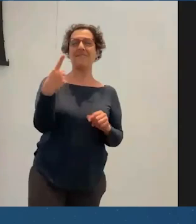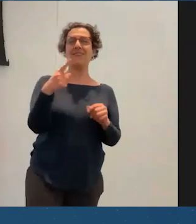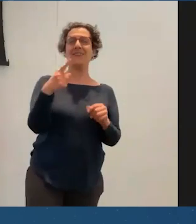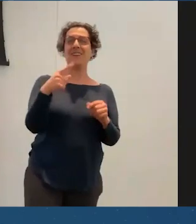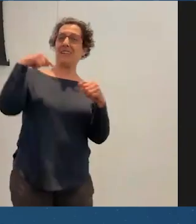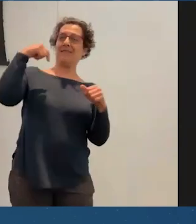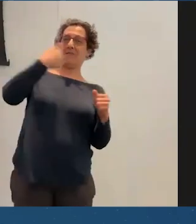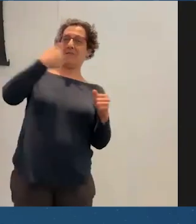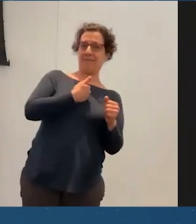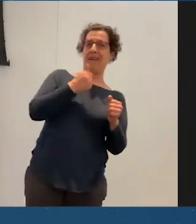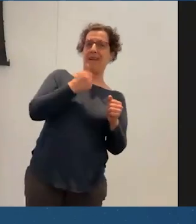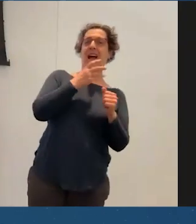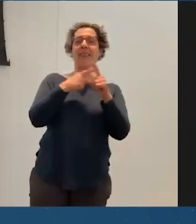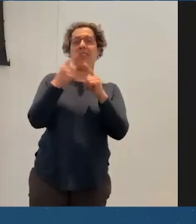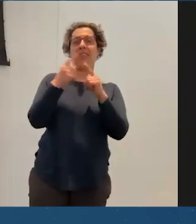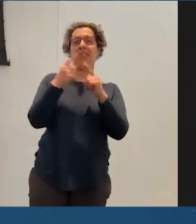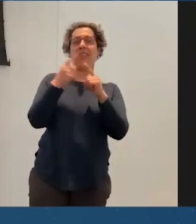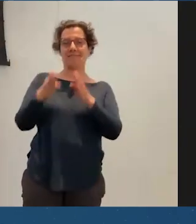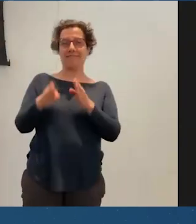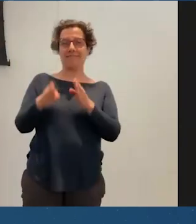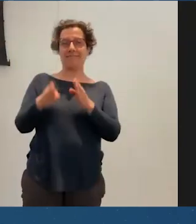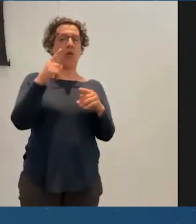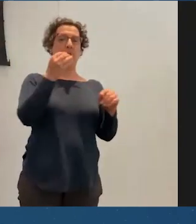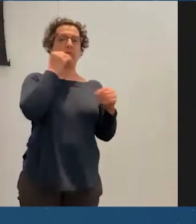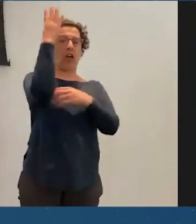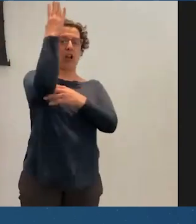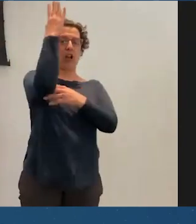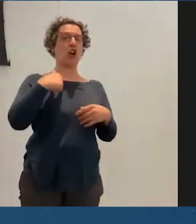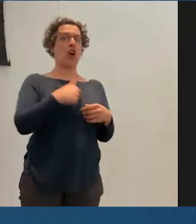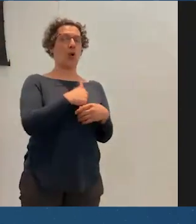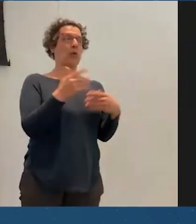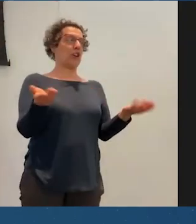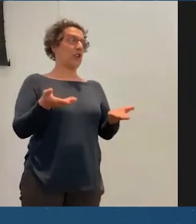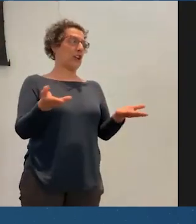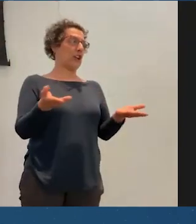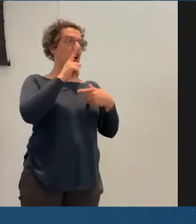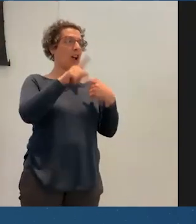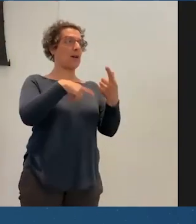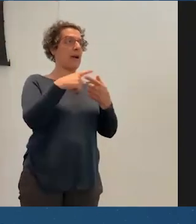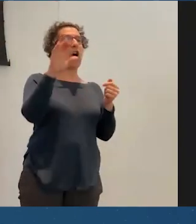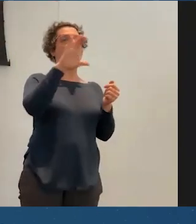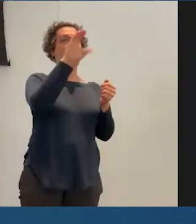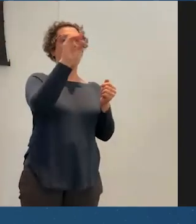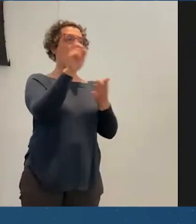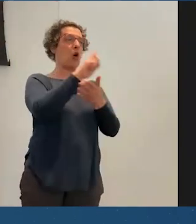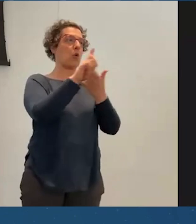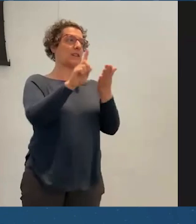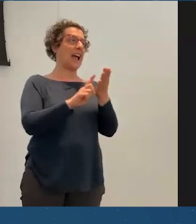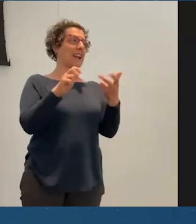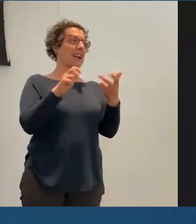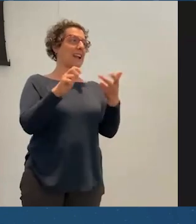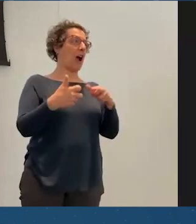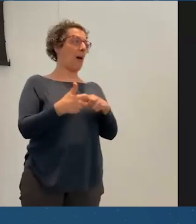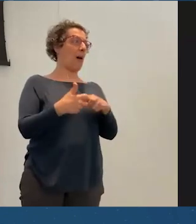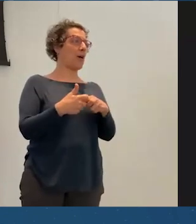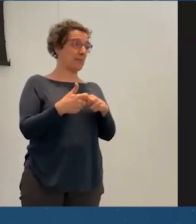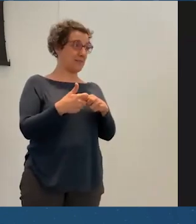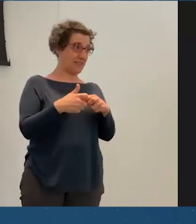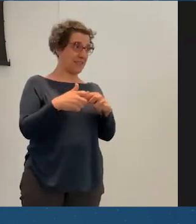Thank you, all, so much for having us. We are here to talk about co-designing products with people with disabilities.